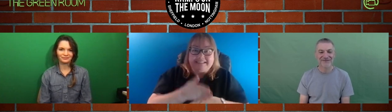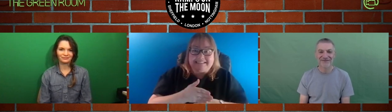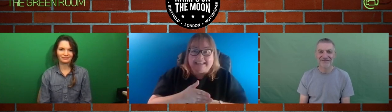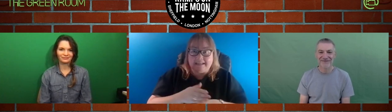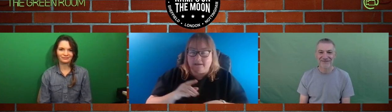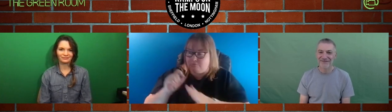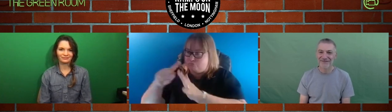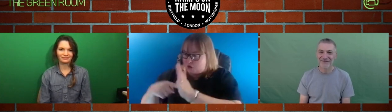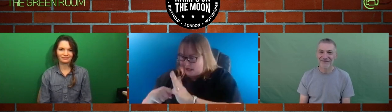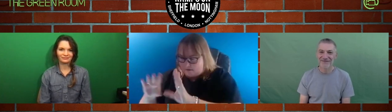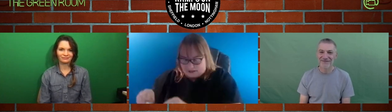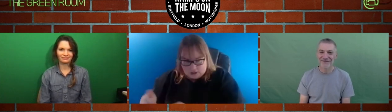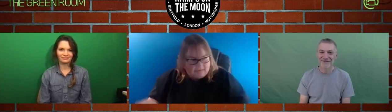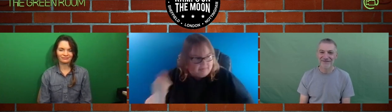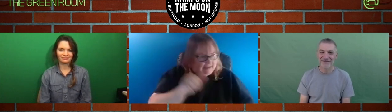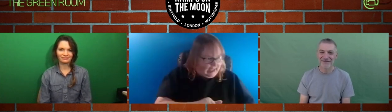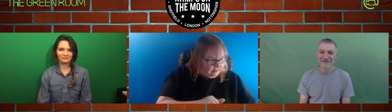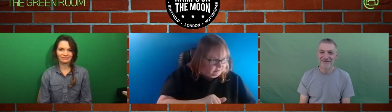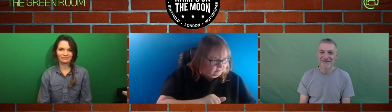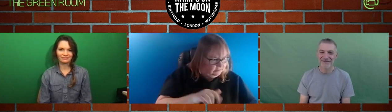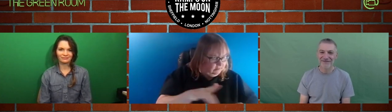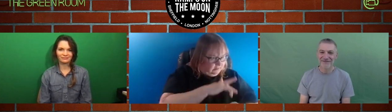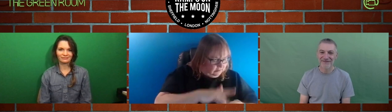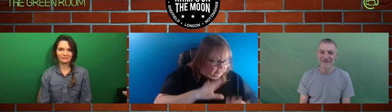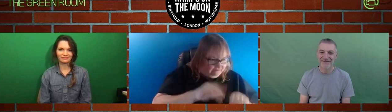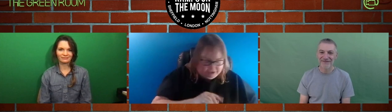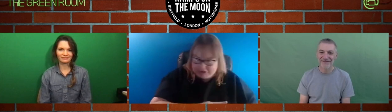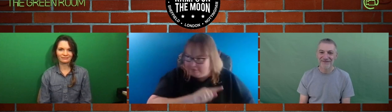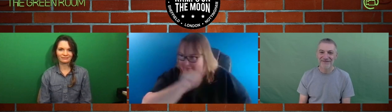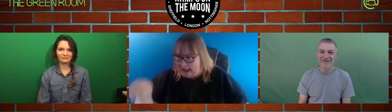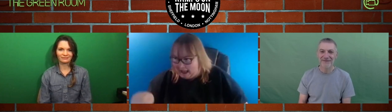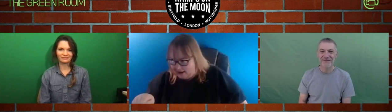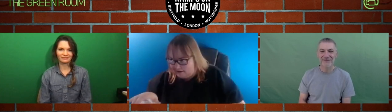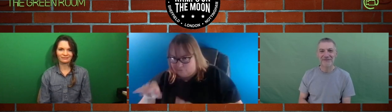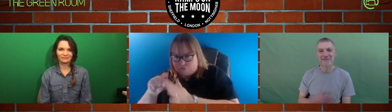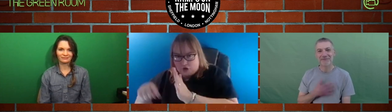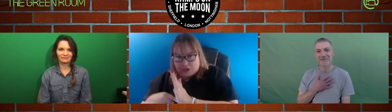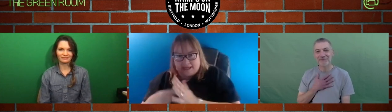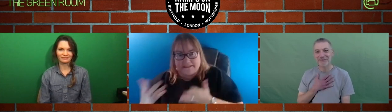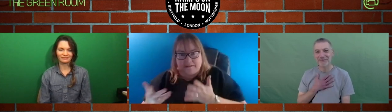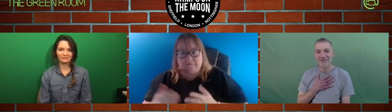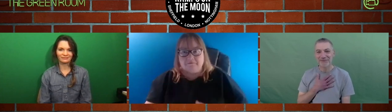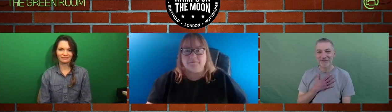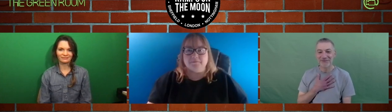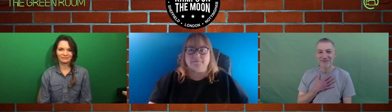product to the next project? It's whats I've